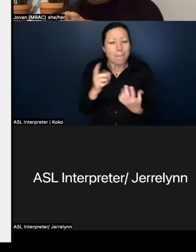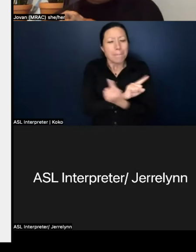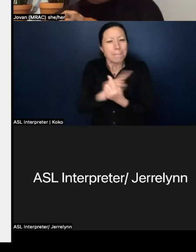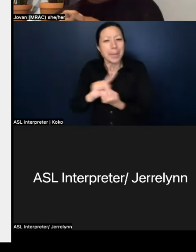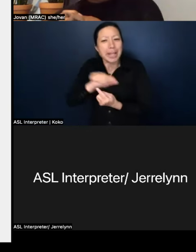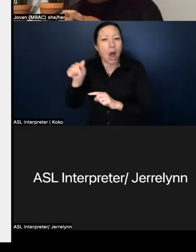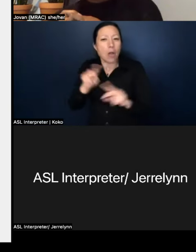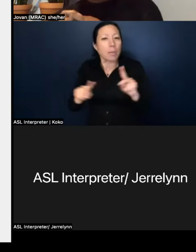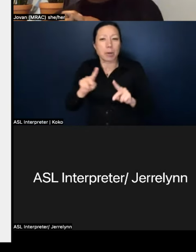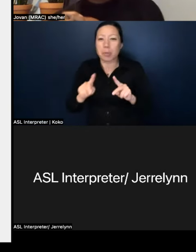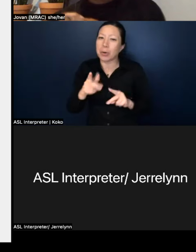Is that helpful?